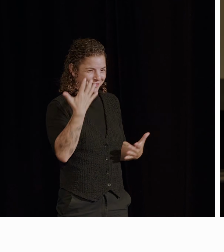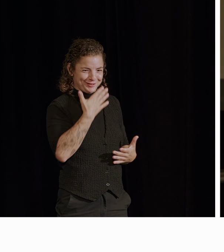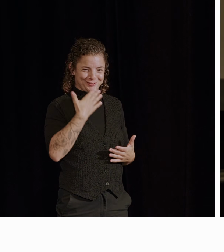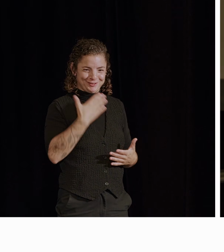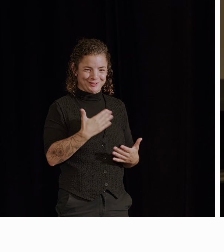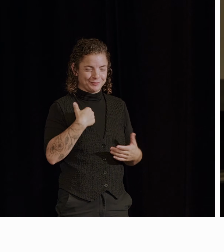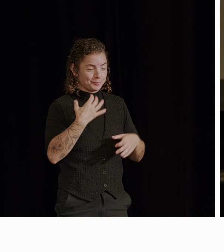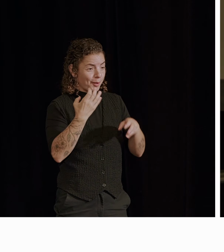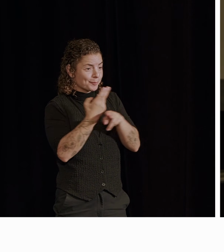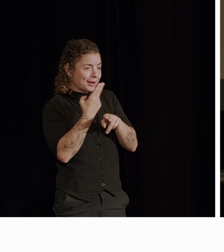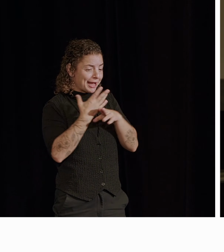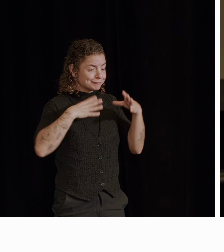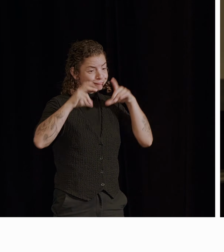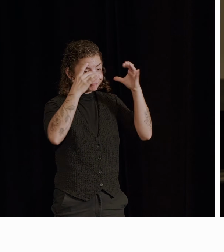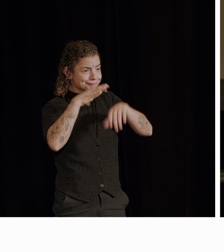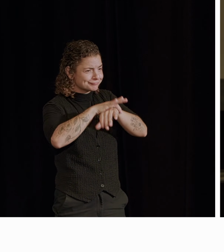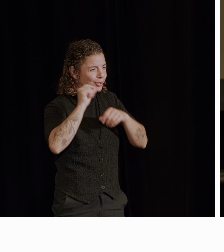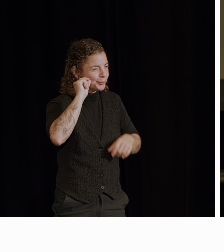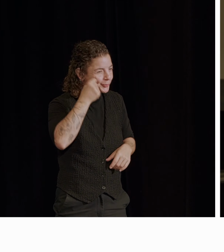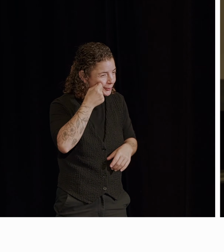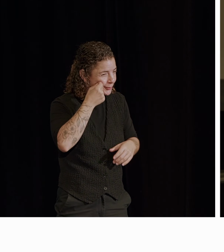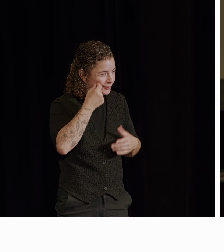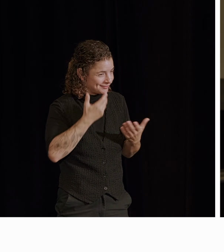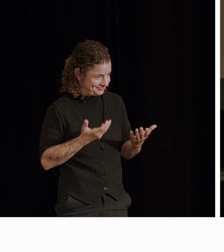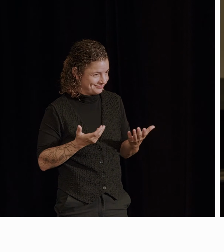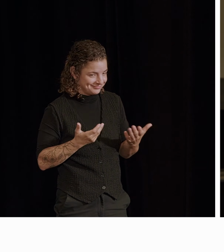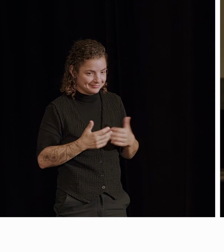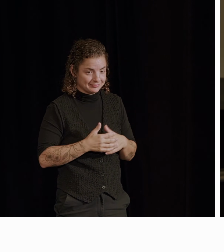And I remember when I was younger,